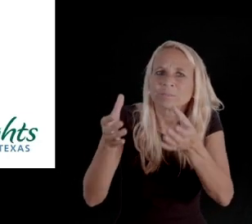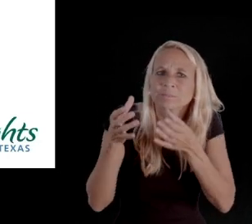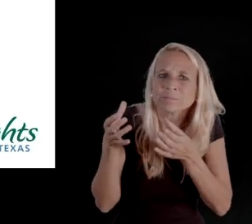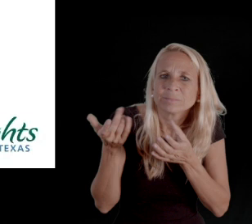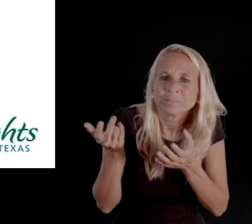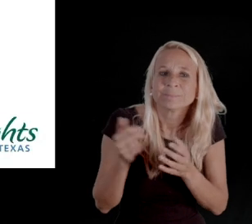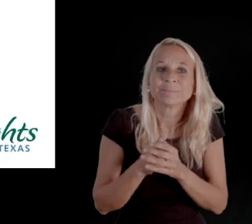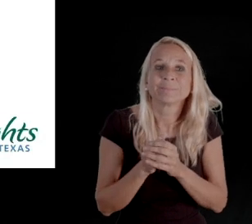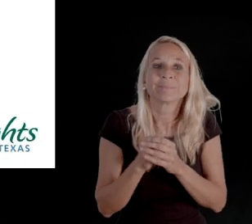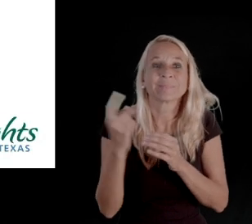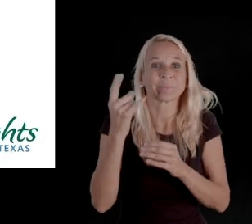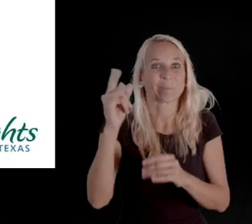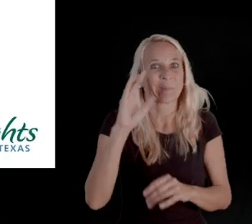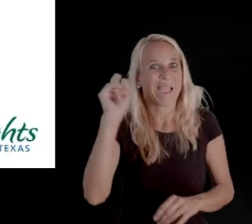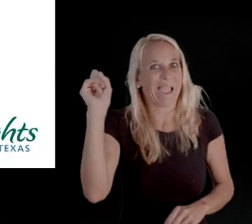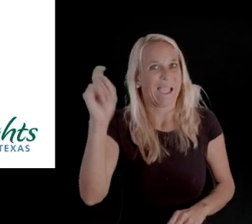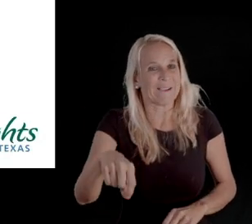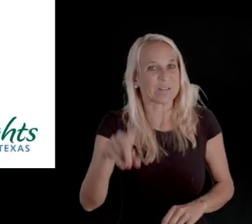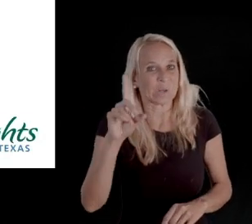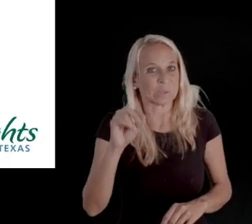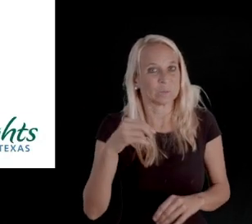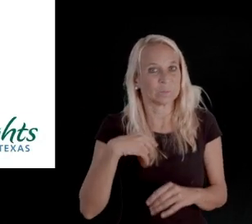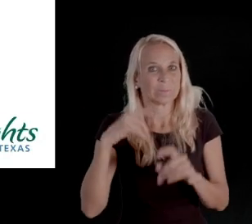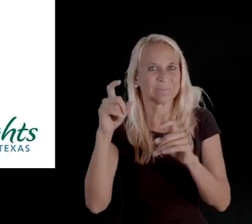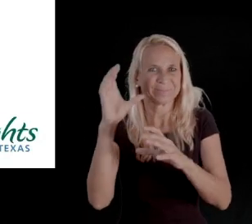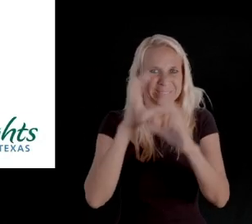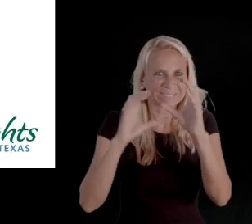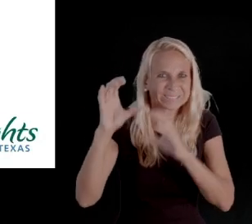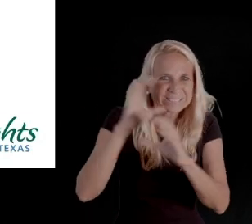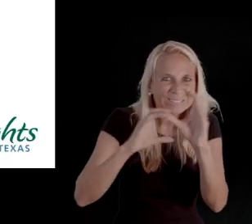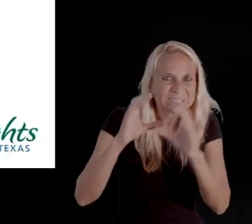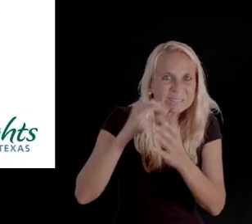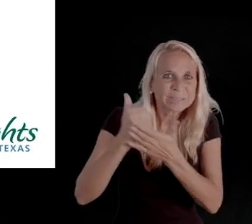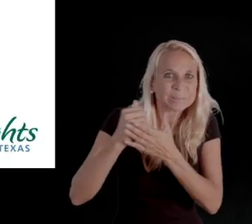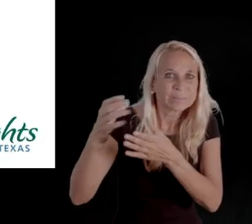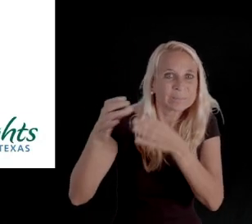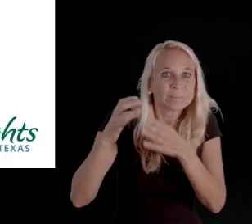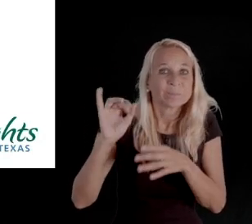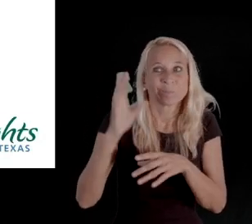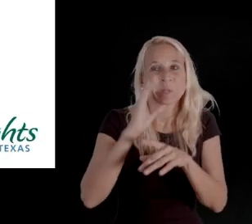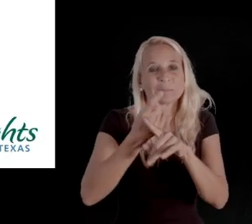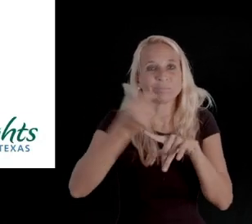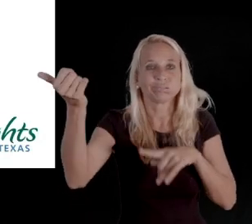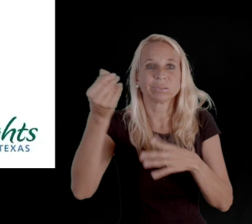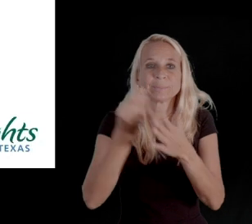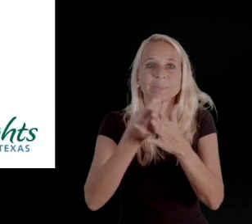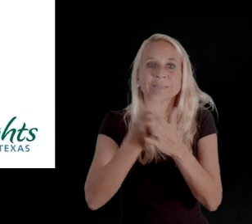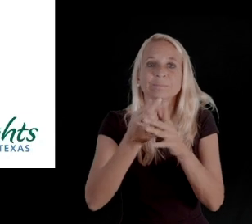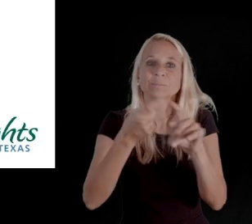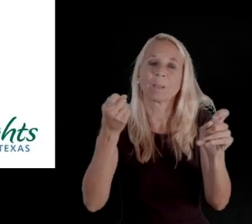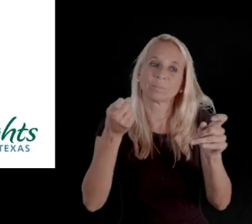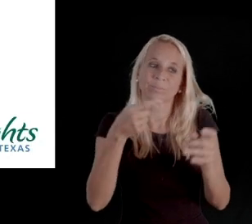They would have to seek recoupment permission from the Health and Human Services Commission to extract funds for